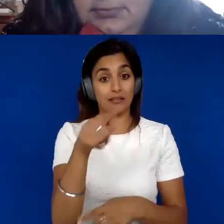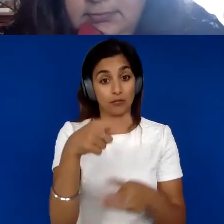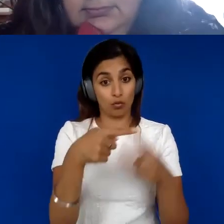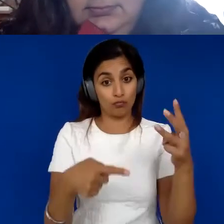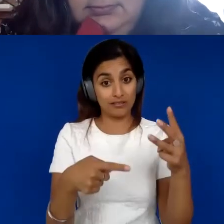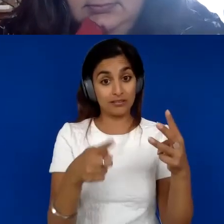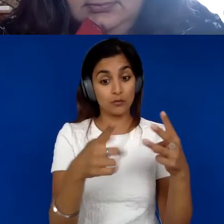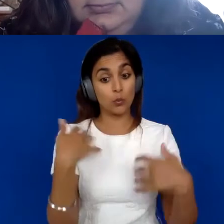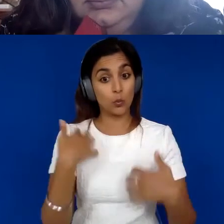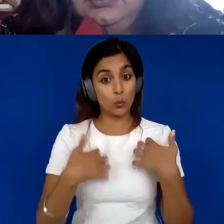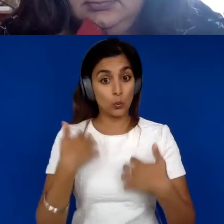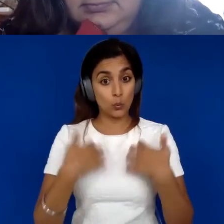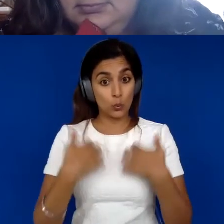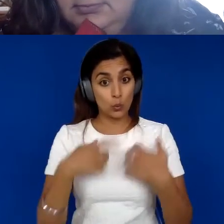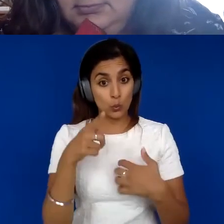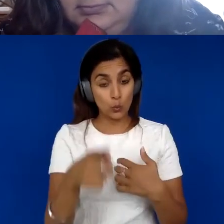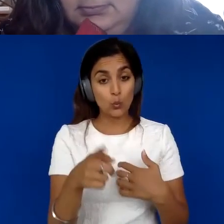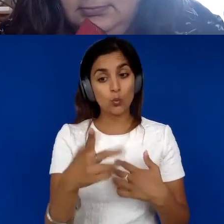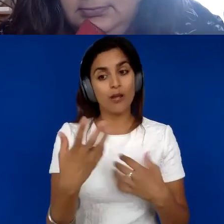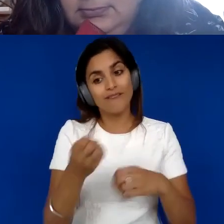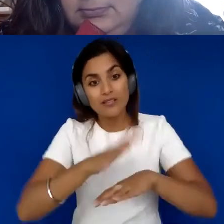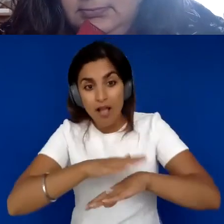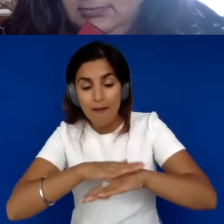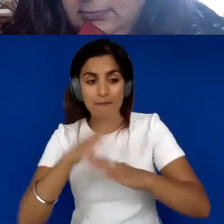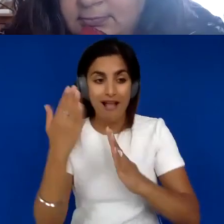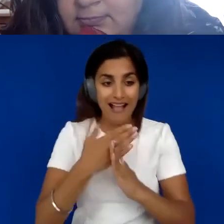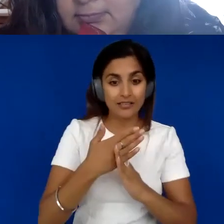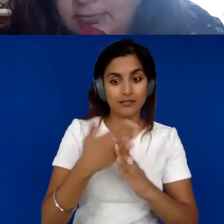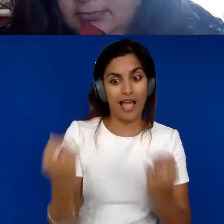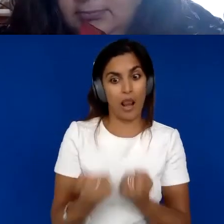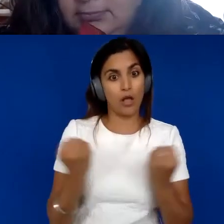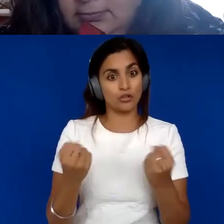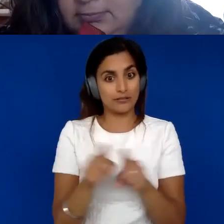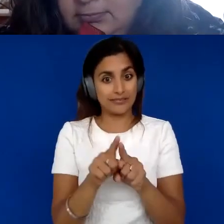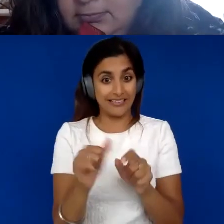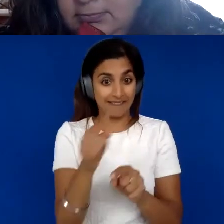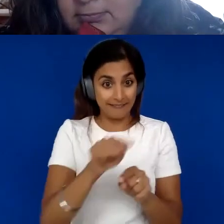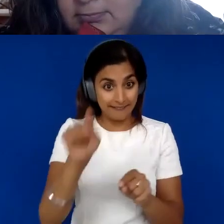the access and the time energy we can move the conversation over to Twitter if